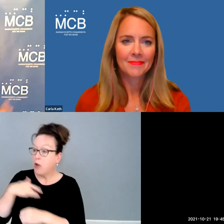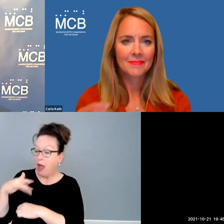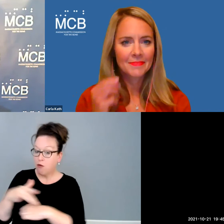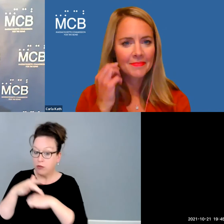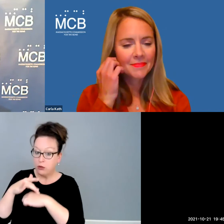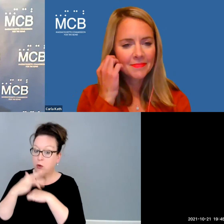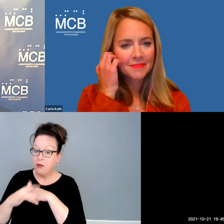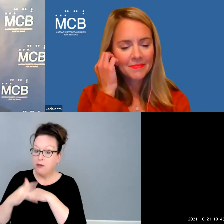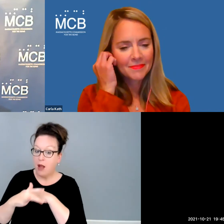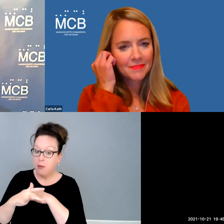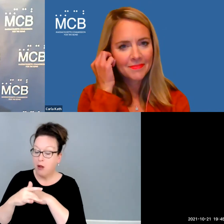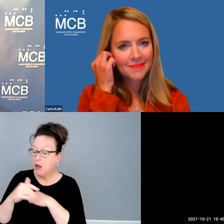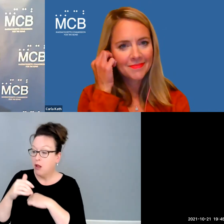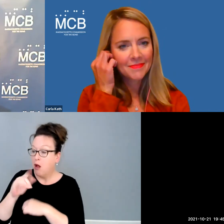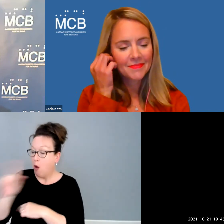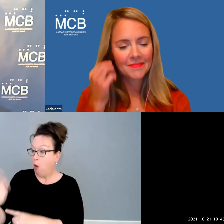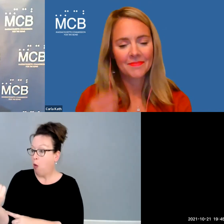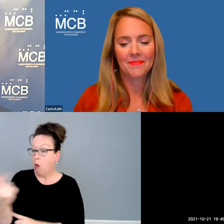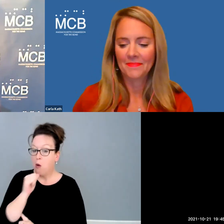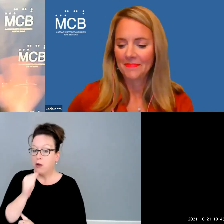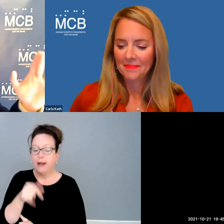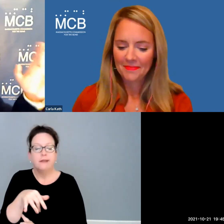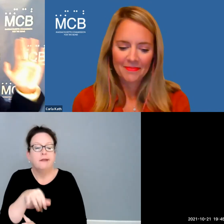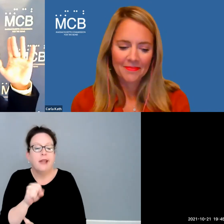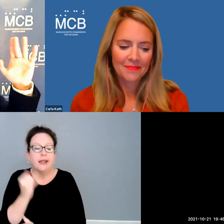Now yes, if it's a reason, if it's a small accommodation we do kind